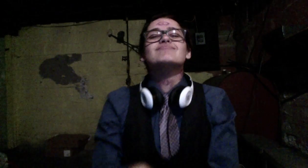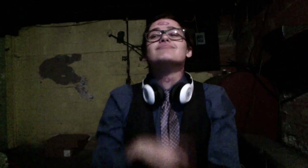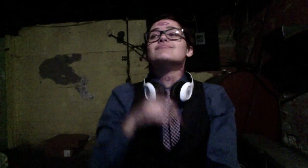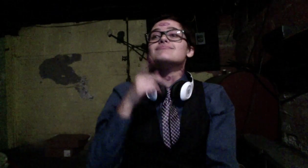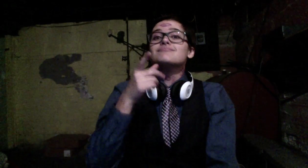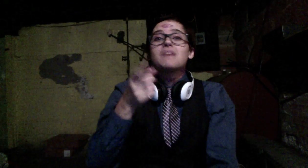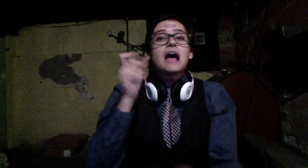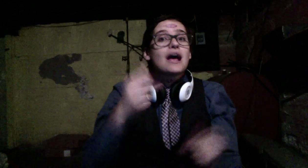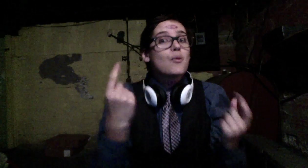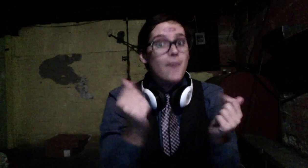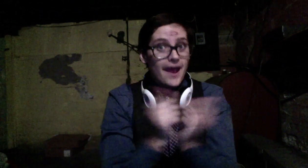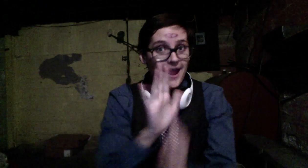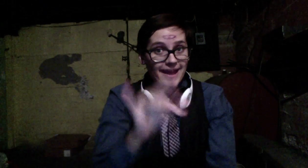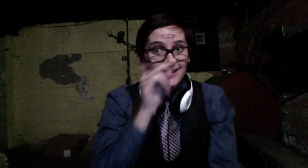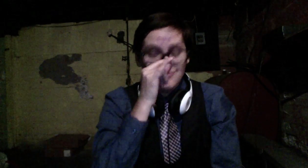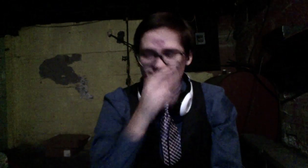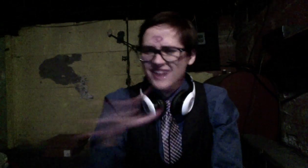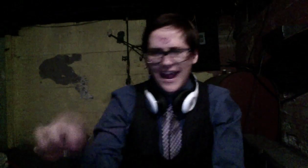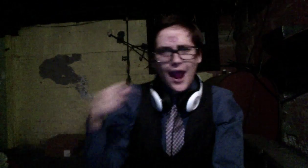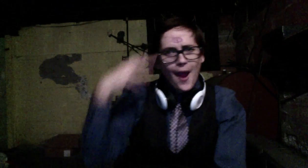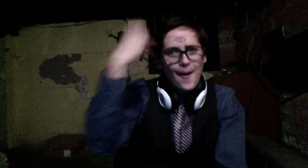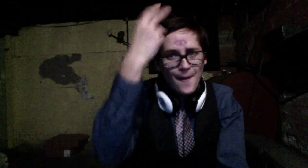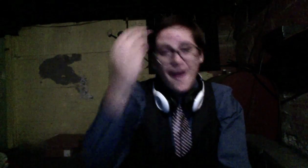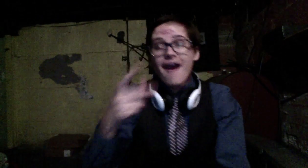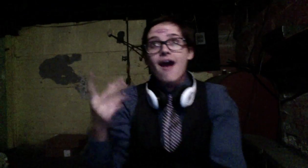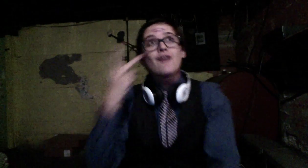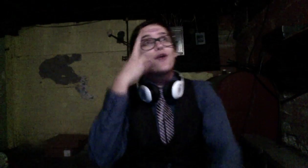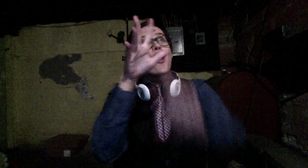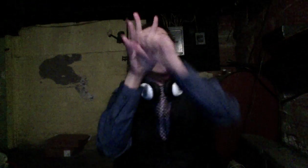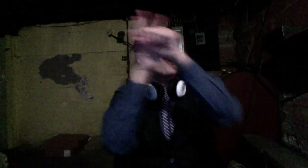YOU CAN DODO WITH YOUR KIDS TAKE-THEM OUTSIDE SEE GLOWCLOUD